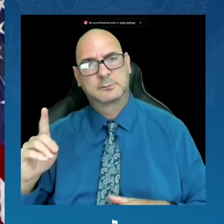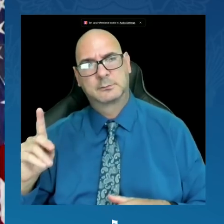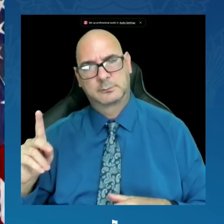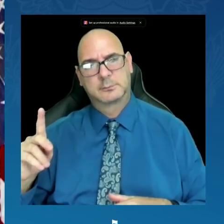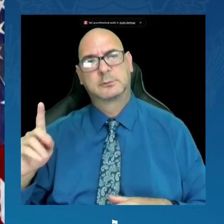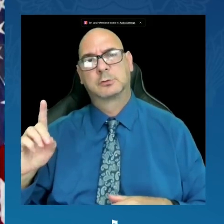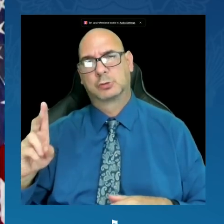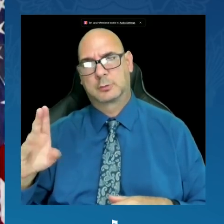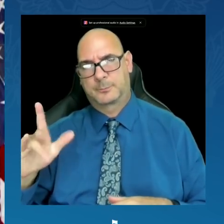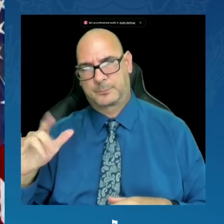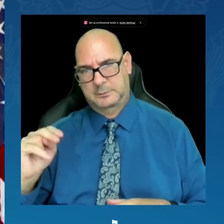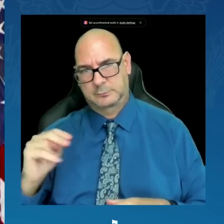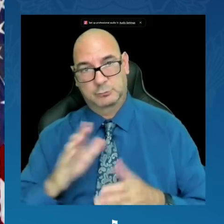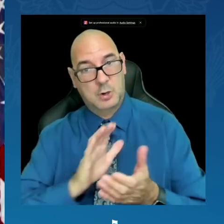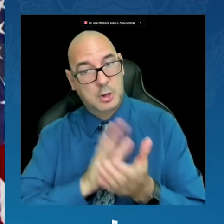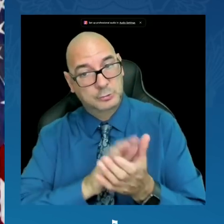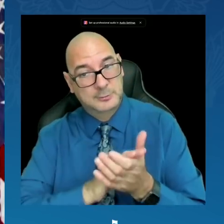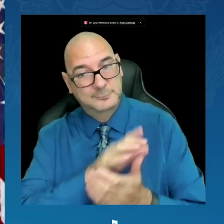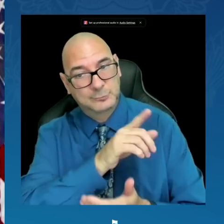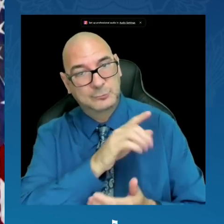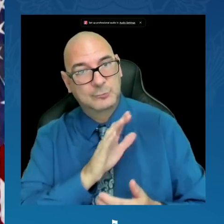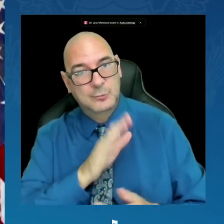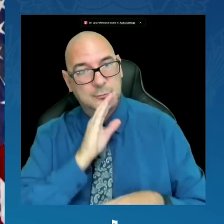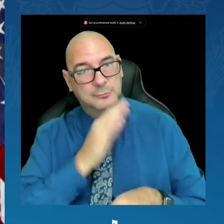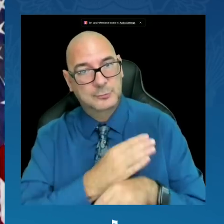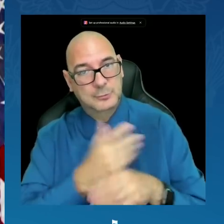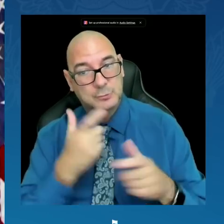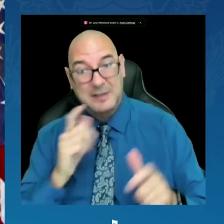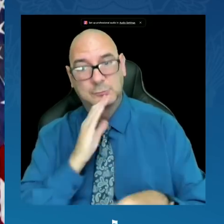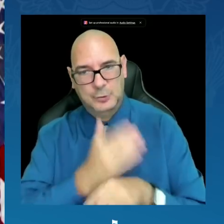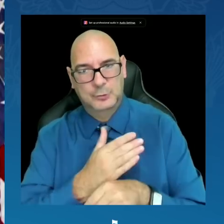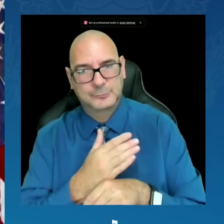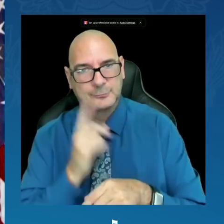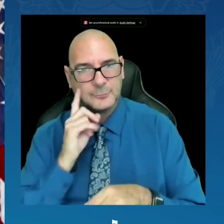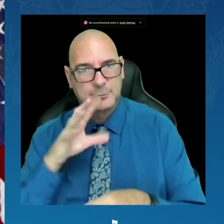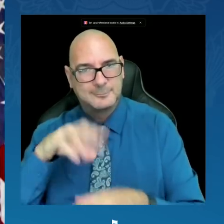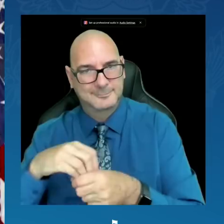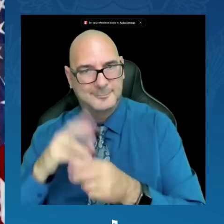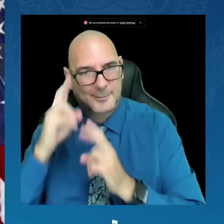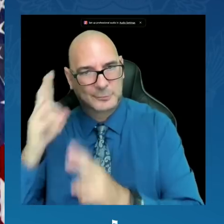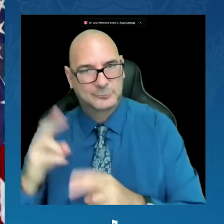And I want to thank all the leaders for joining us today, and a special thank you, of course, to Lauren Underwood.